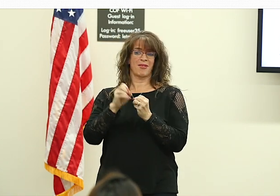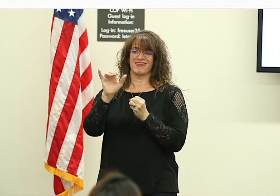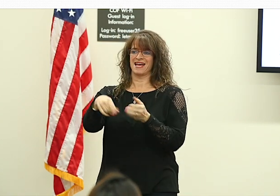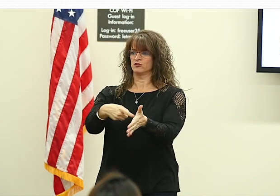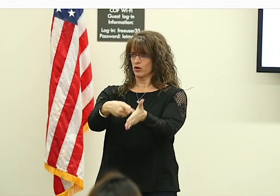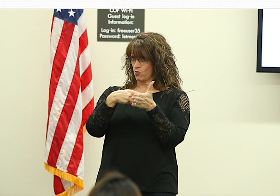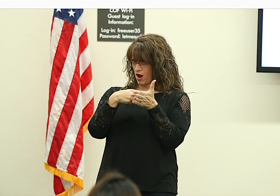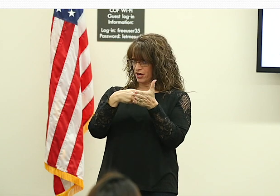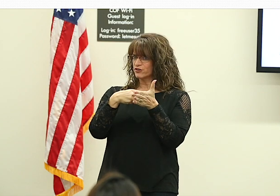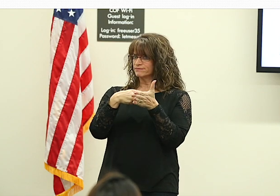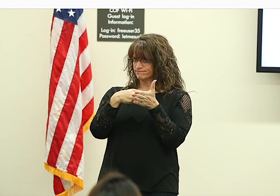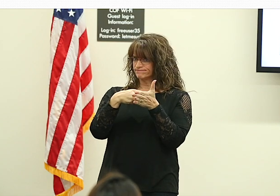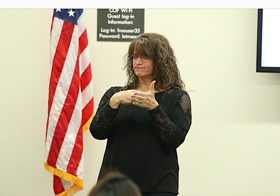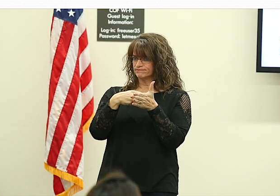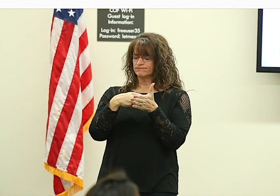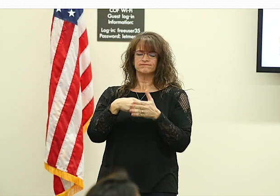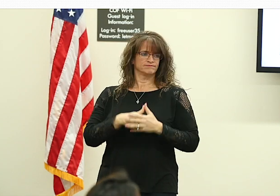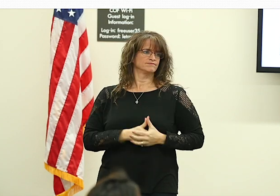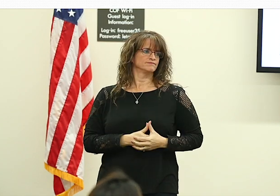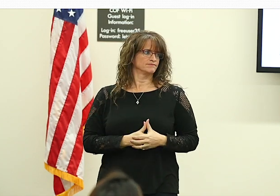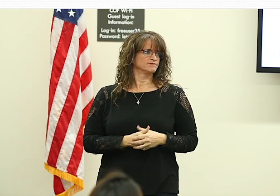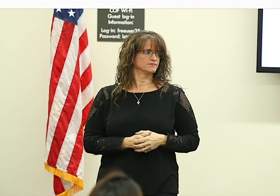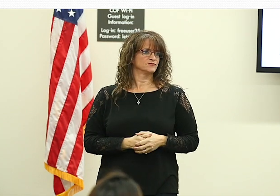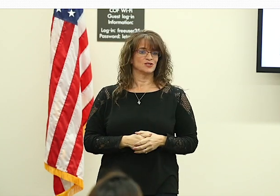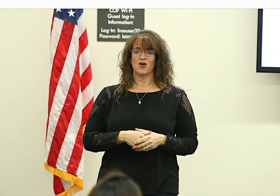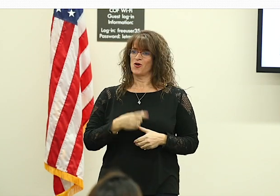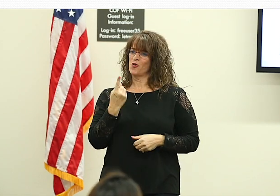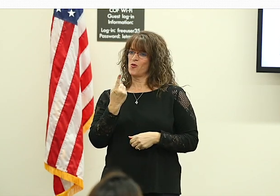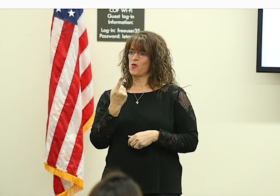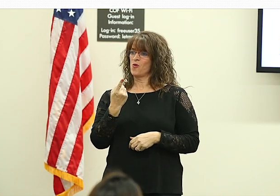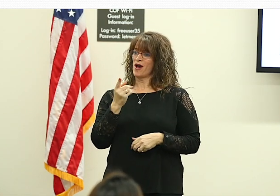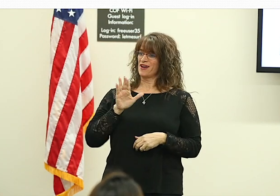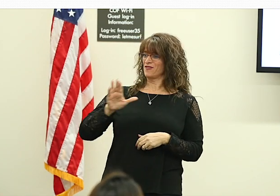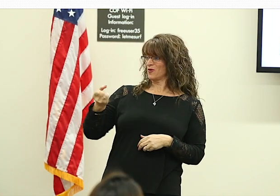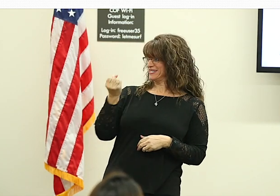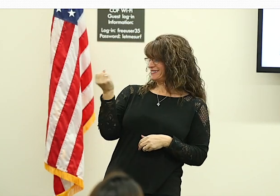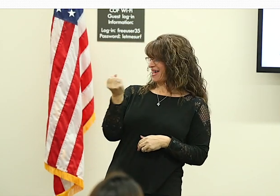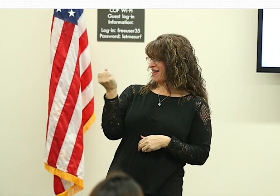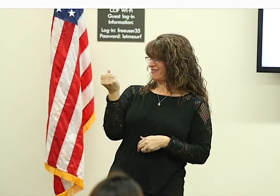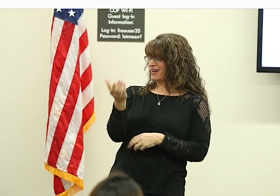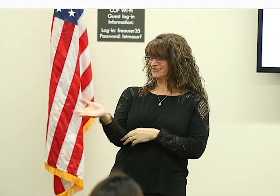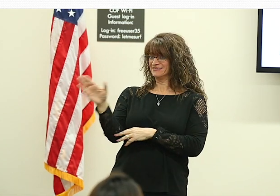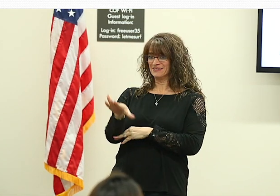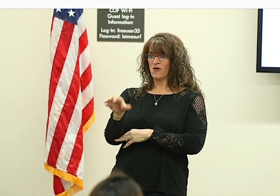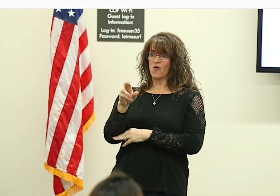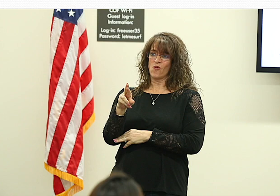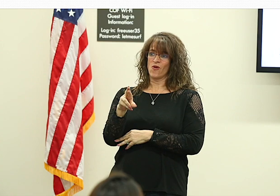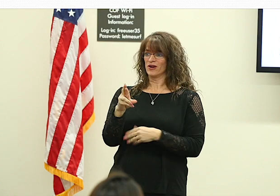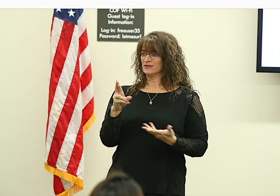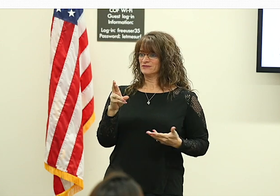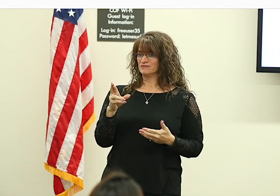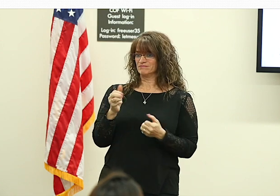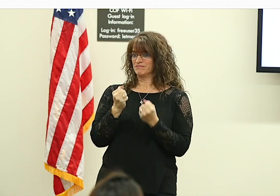So you're gonna spend one of your Saturdays, or a lot of weeknights,